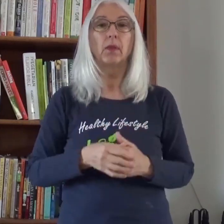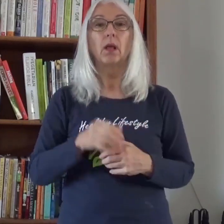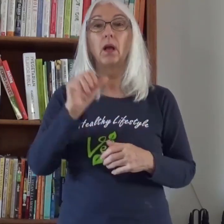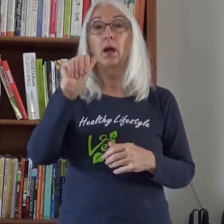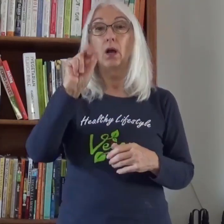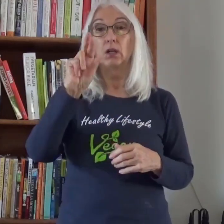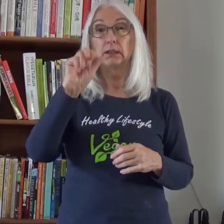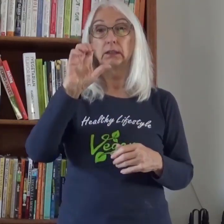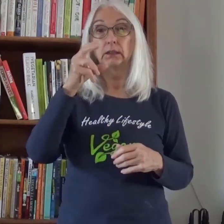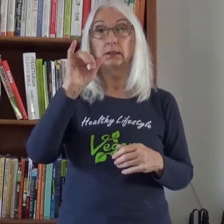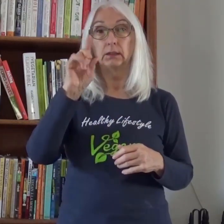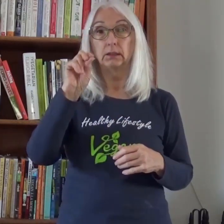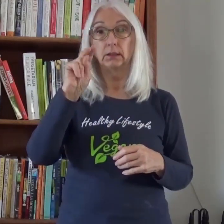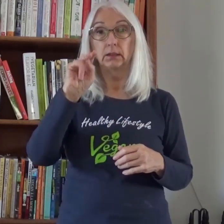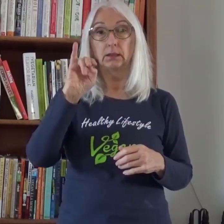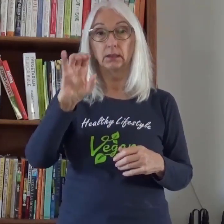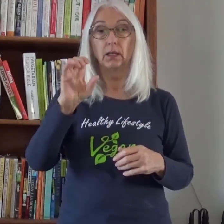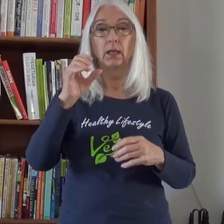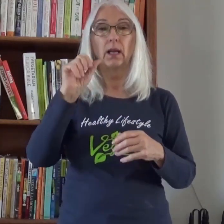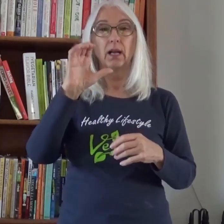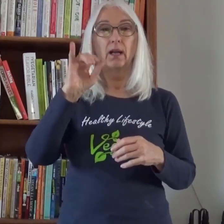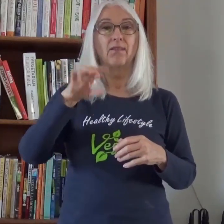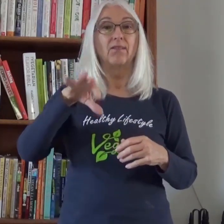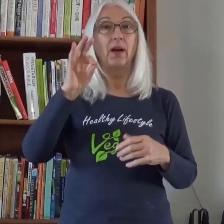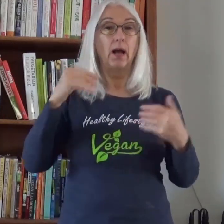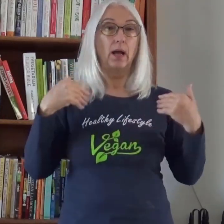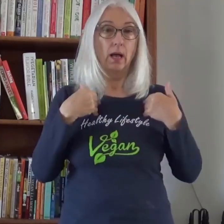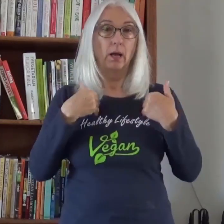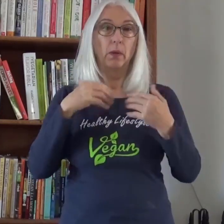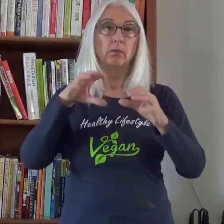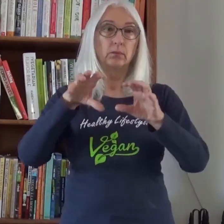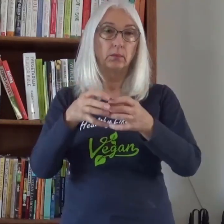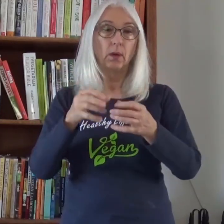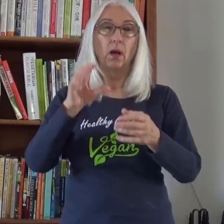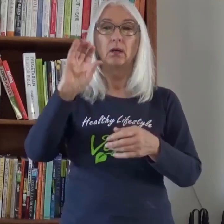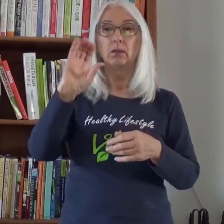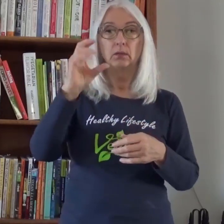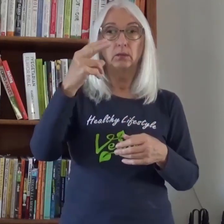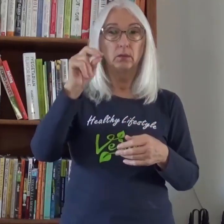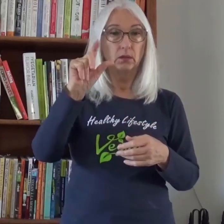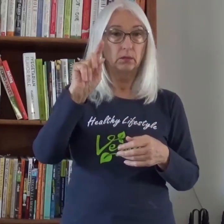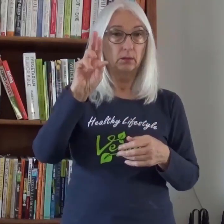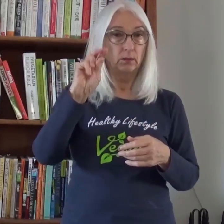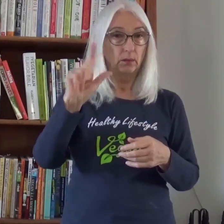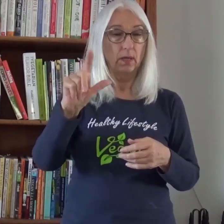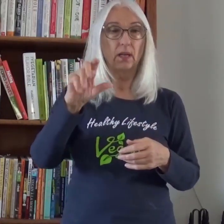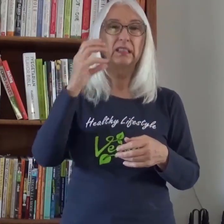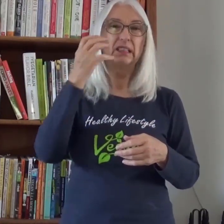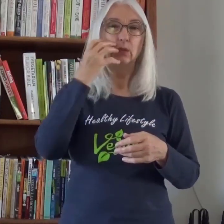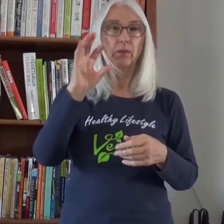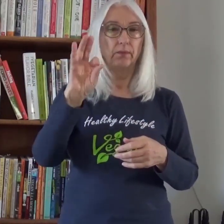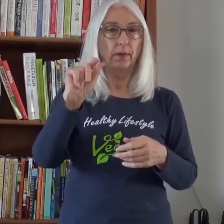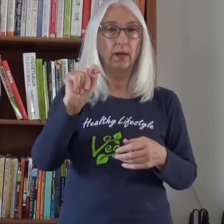Arachidonic acid is found in animal products, cholesterol and saturated fats like